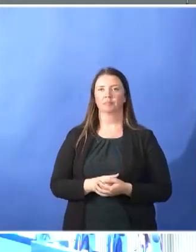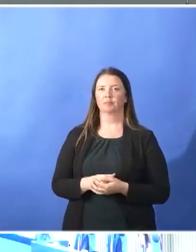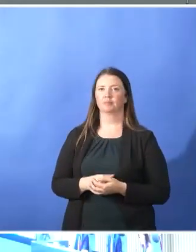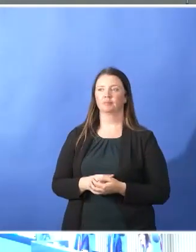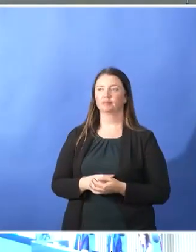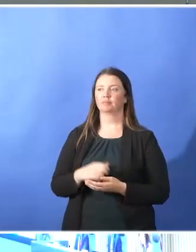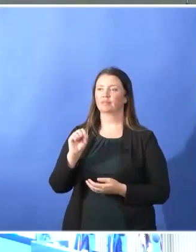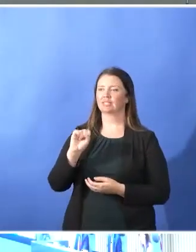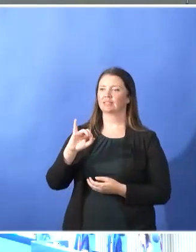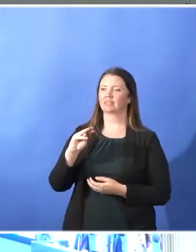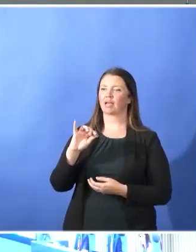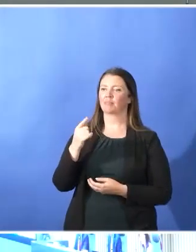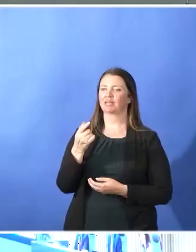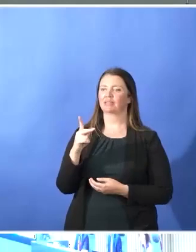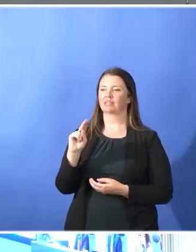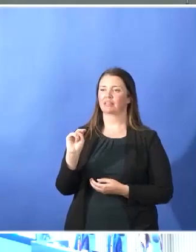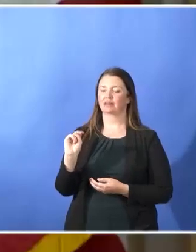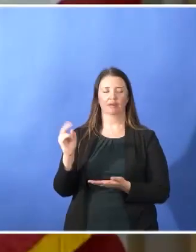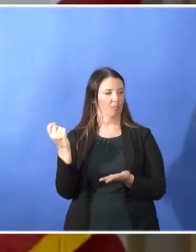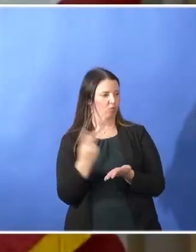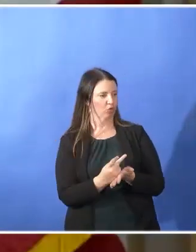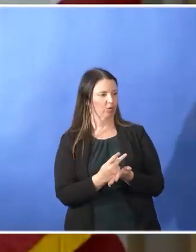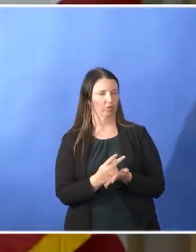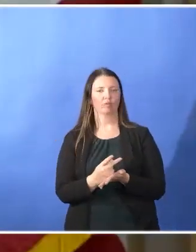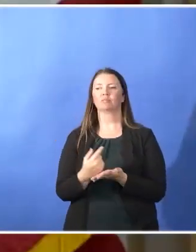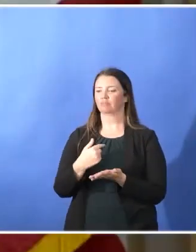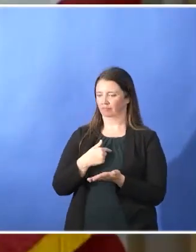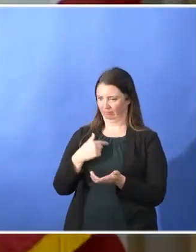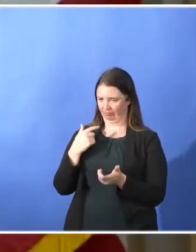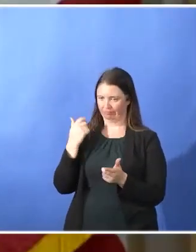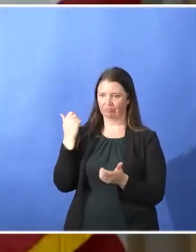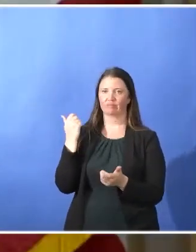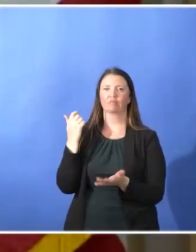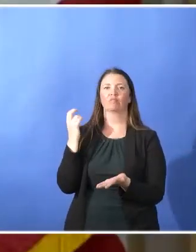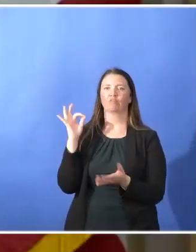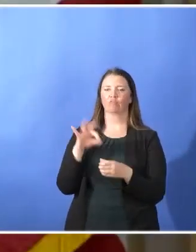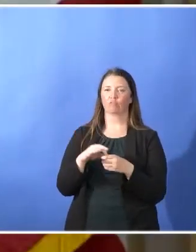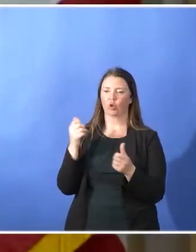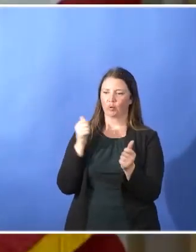COMMISSIONER SIMINGTON? APPROVED. CHAIRWOMAN ROSENWORCEL: